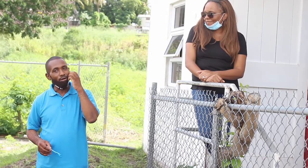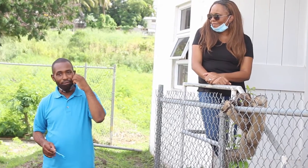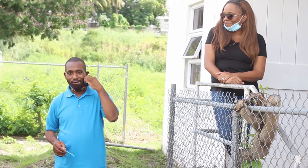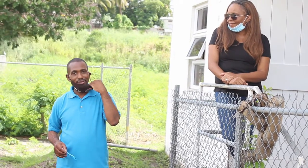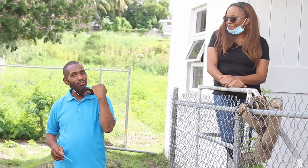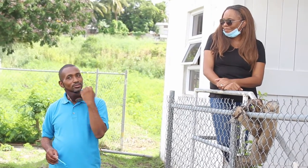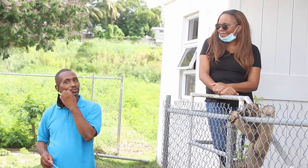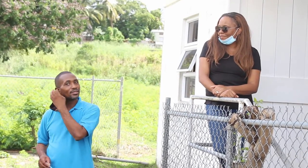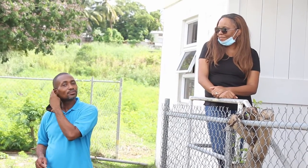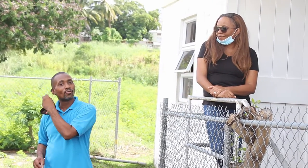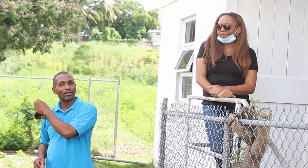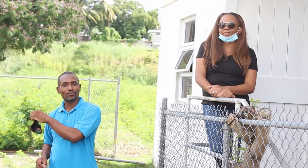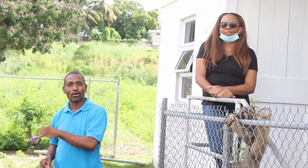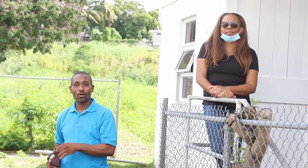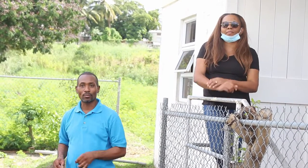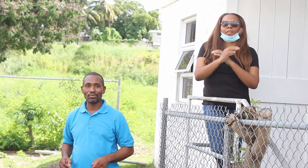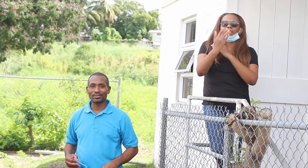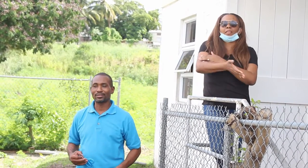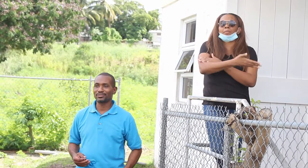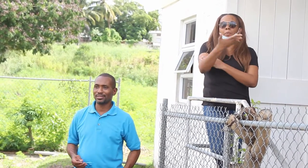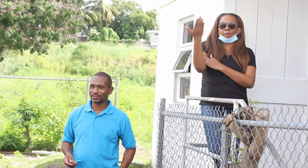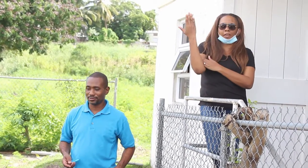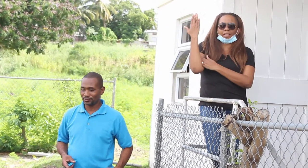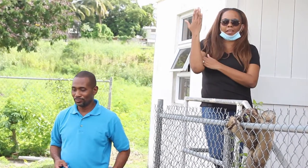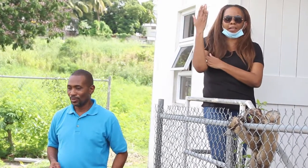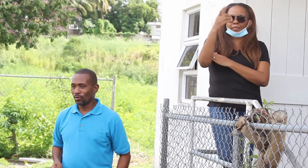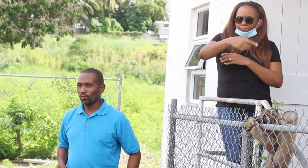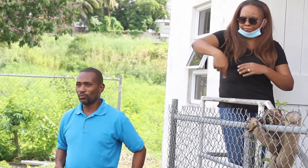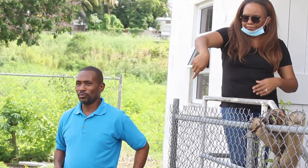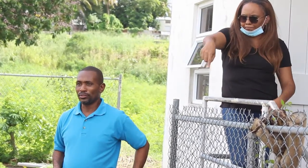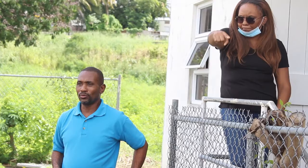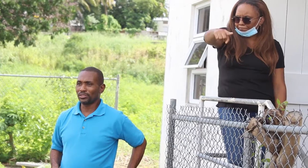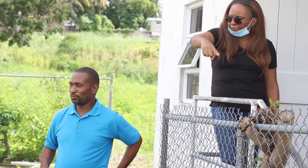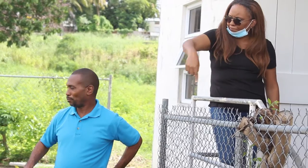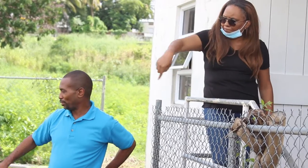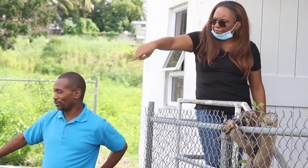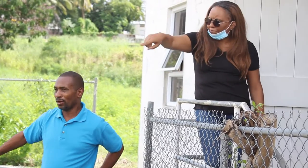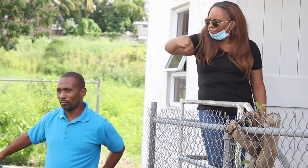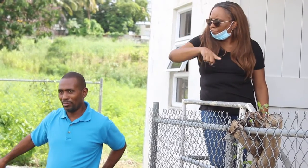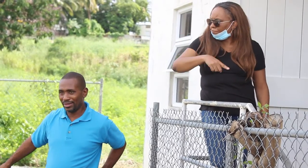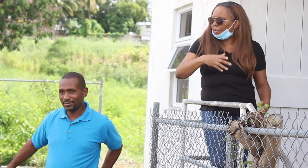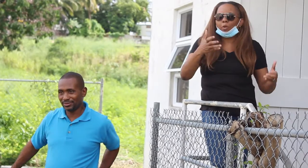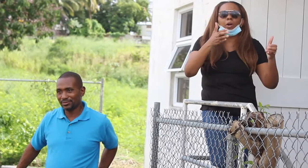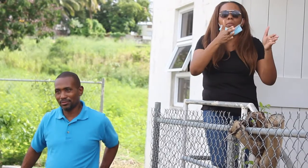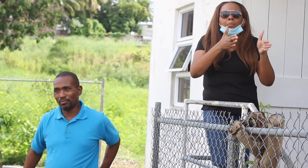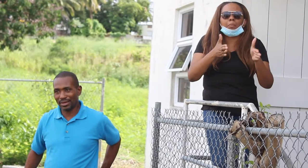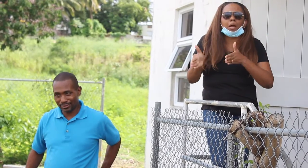okay so this morning for our practical session what we'll be doing is preparing our beds to plant